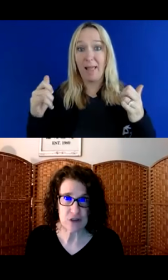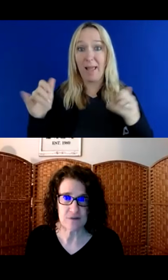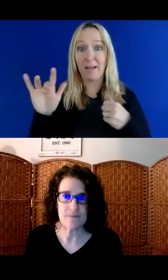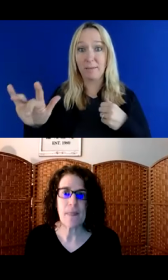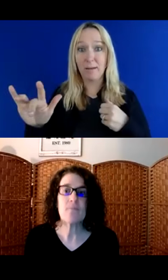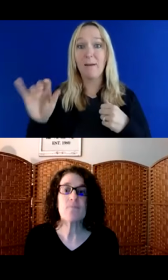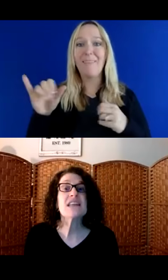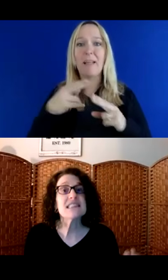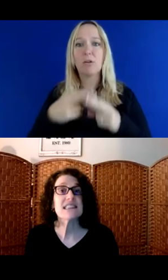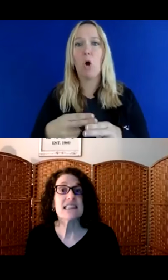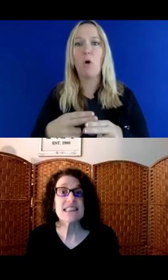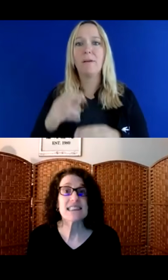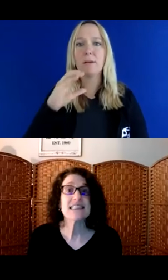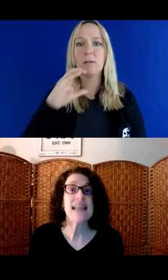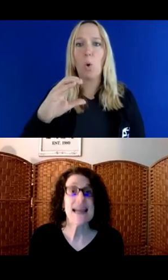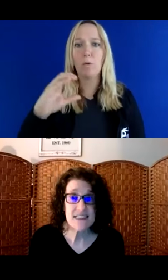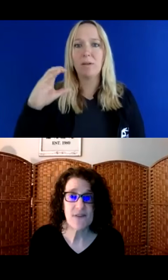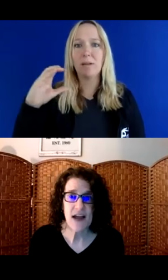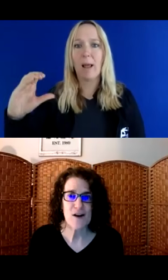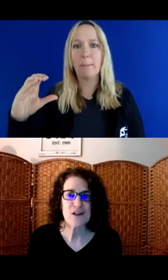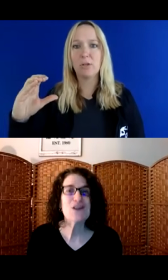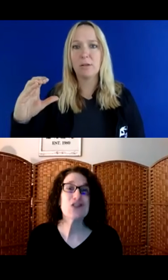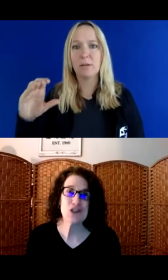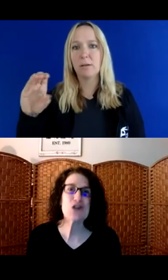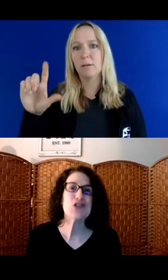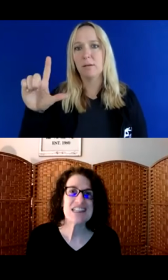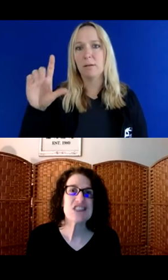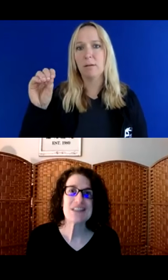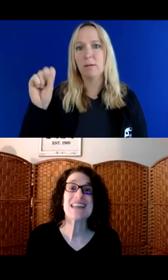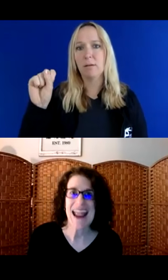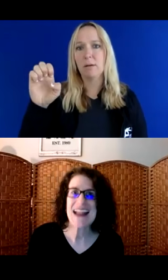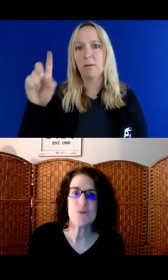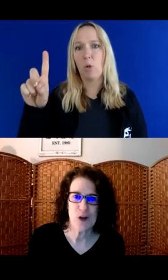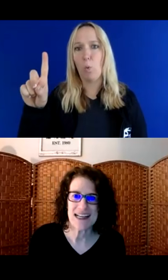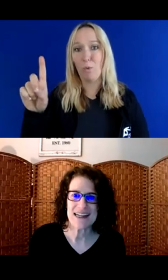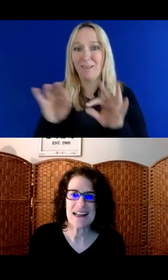Since this is a text file, search engines can read it.